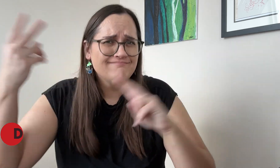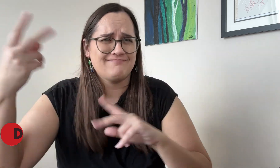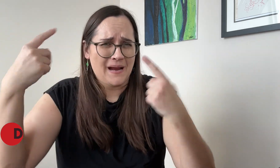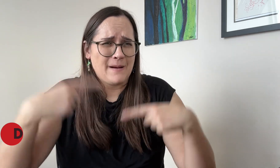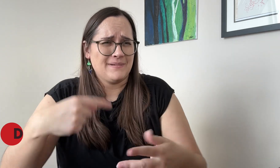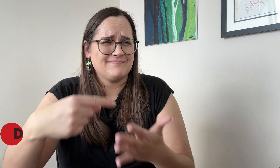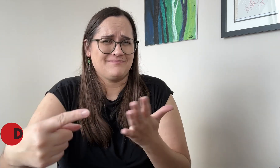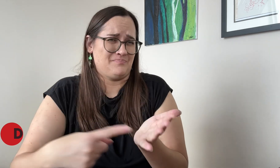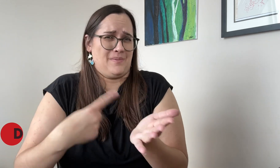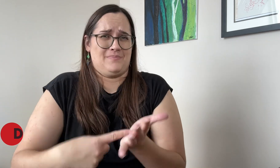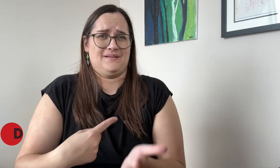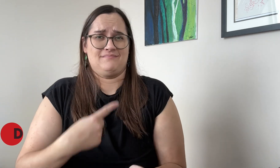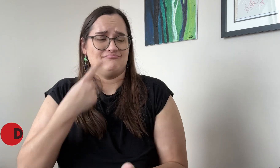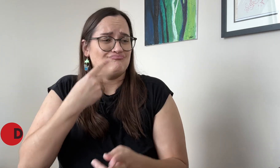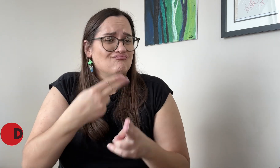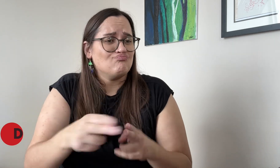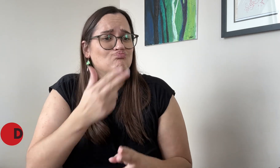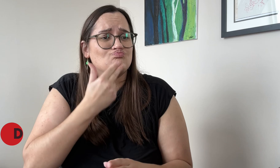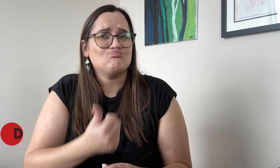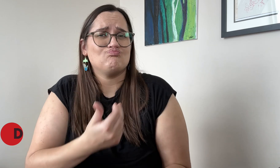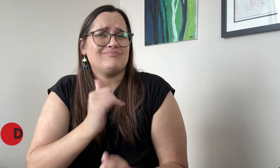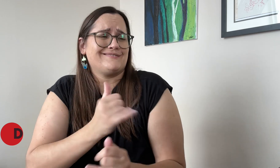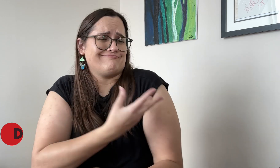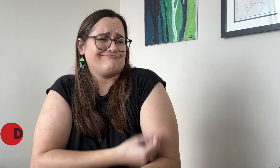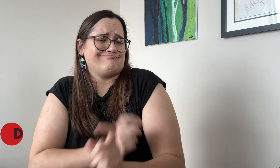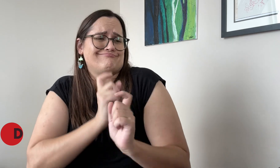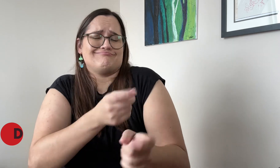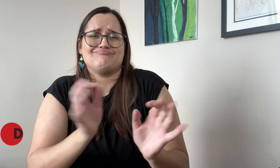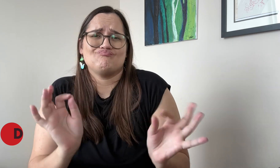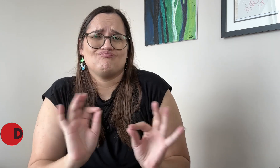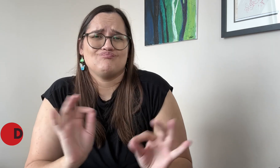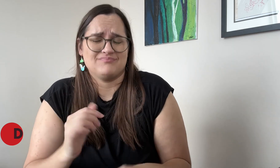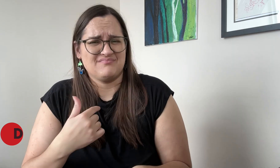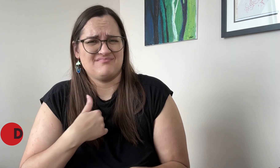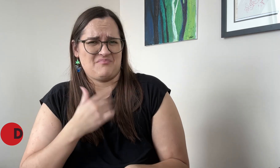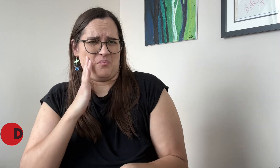For something like a simple blood donation I would prefer to write notes back